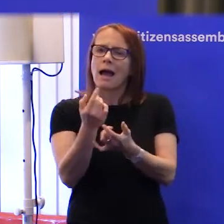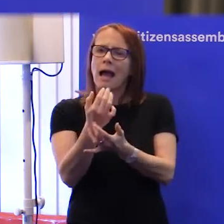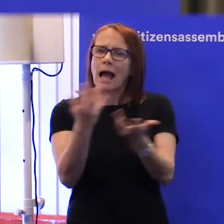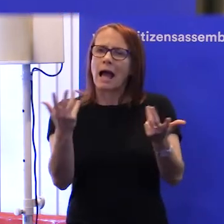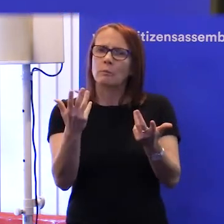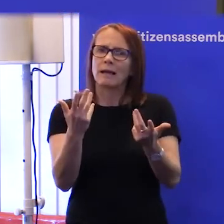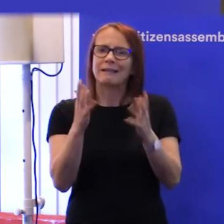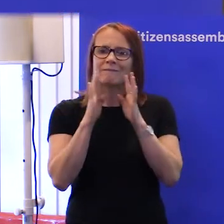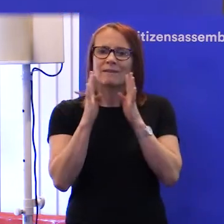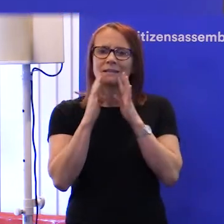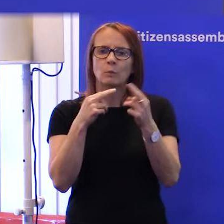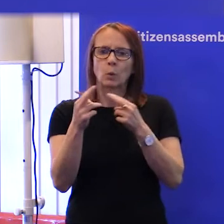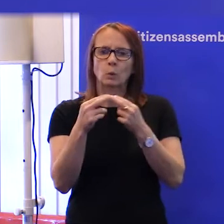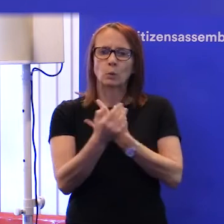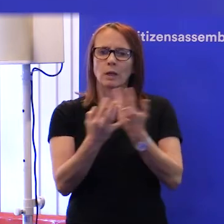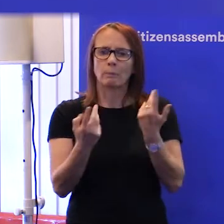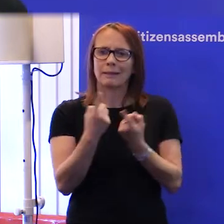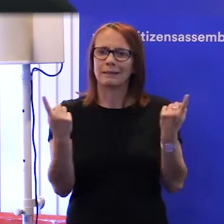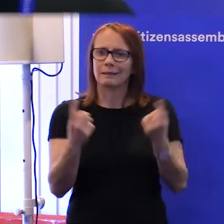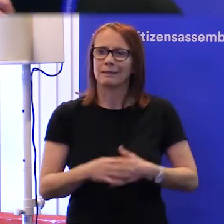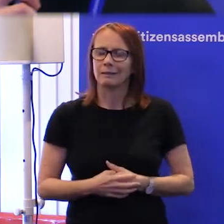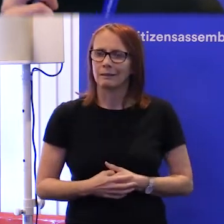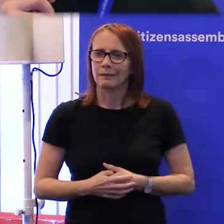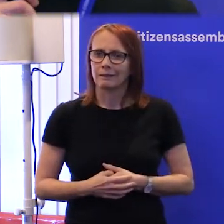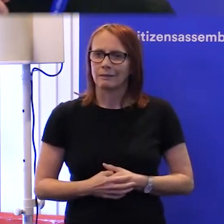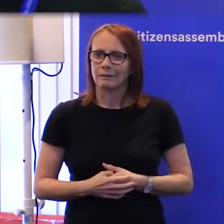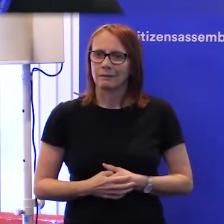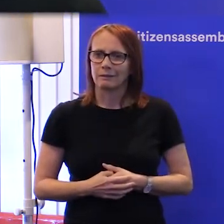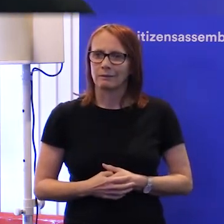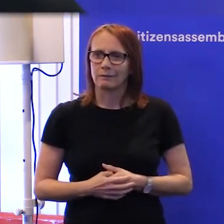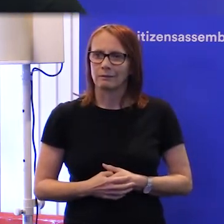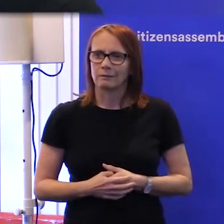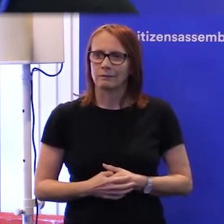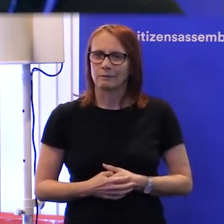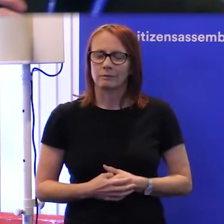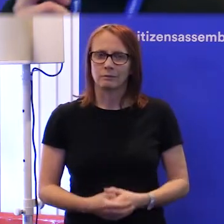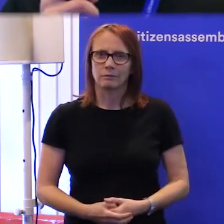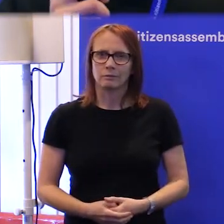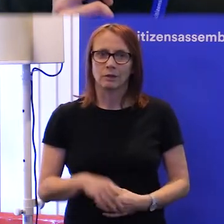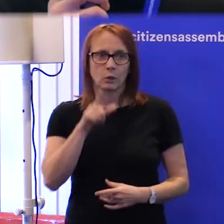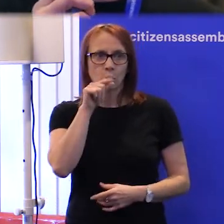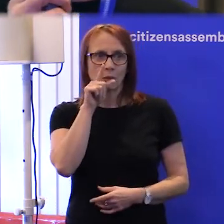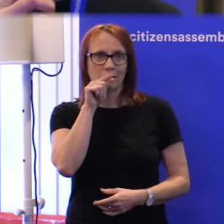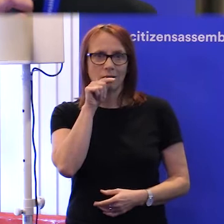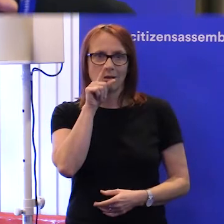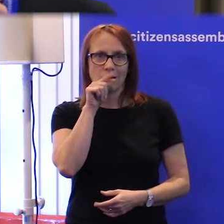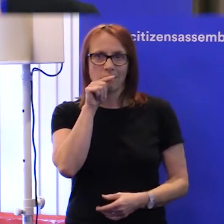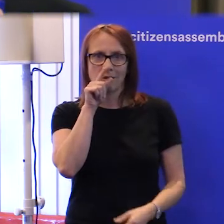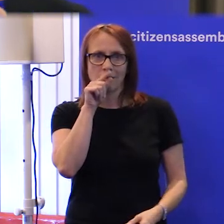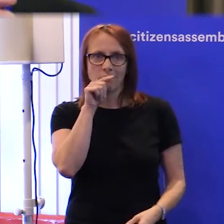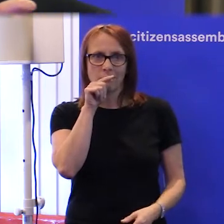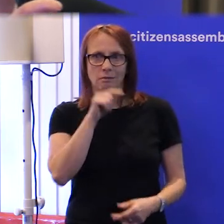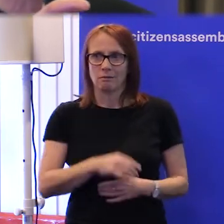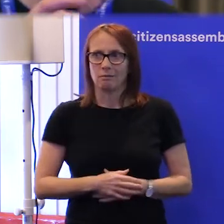Facebook reasonable amount Twitter people of regular using Twitter users